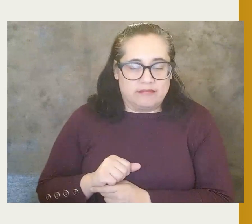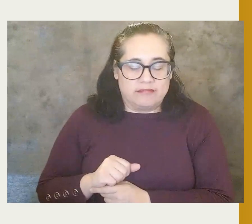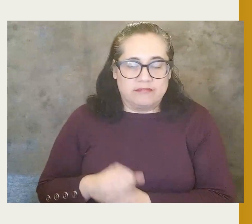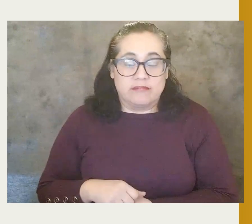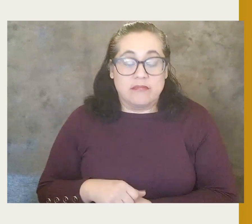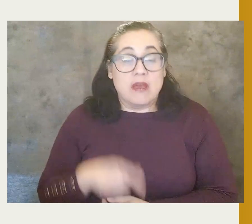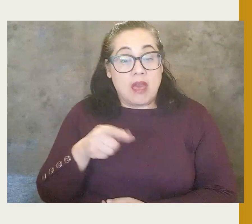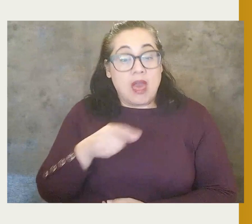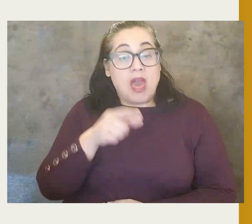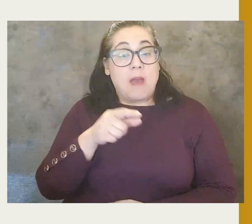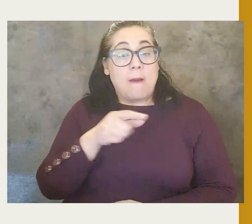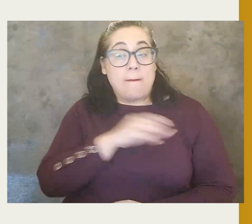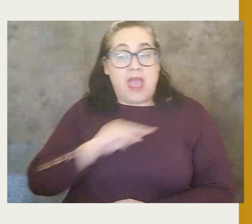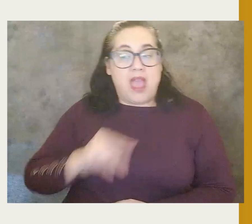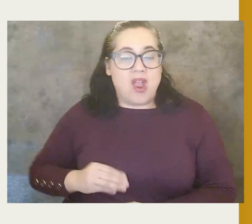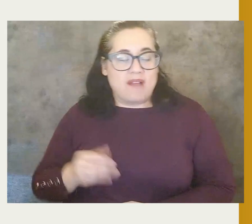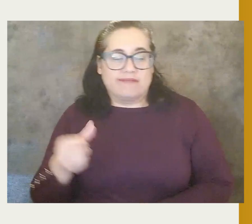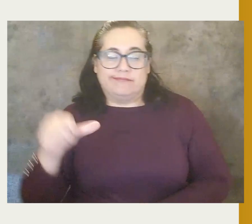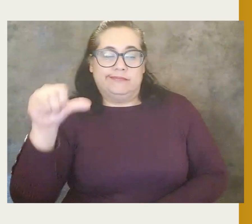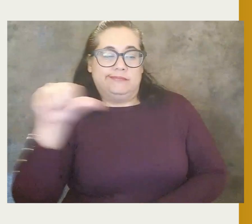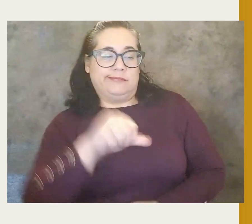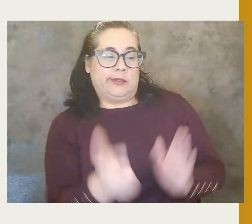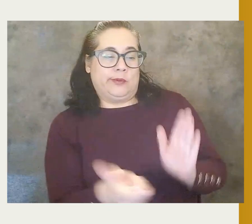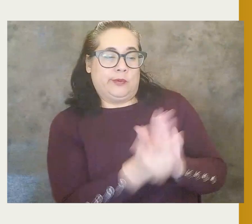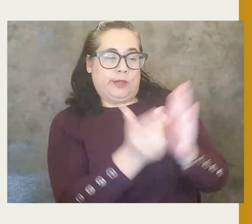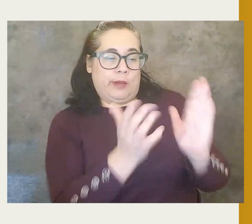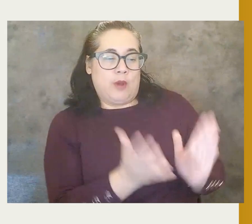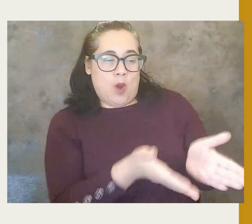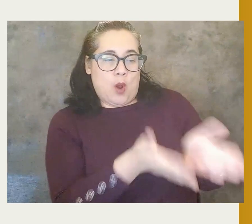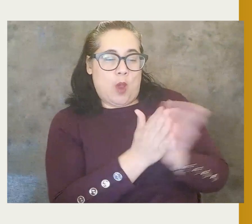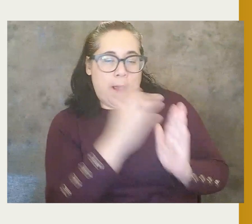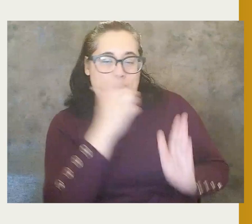The mayor denied the criminal's request because he was dangerous.